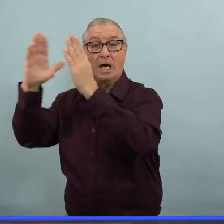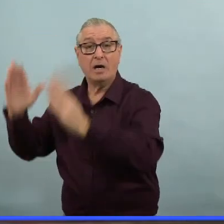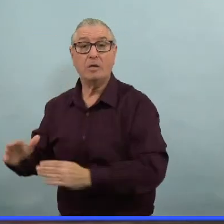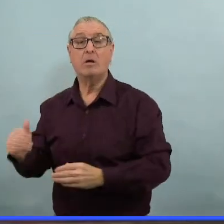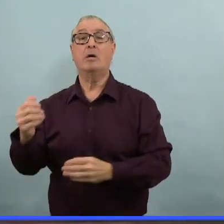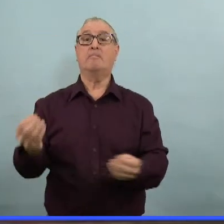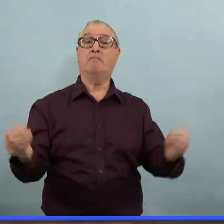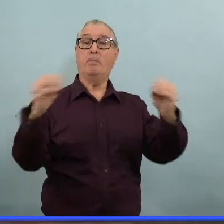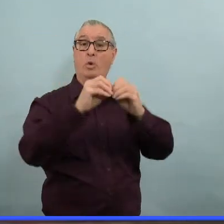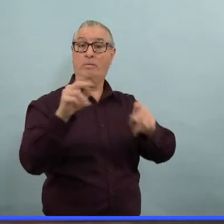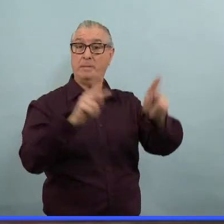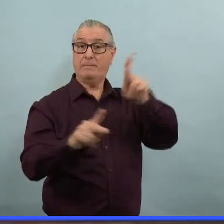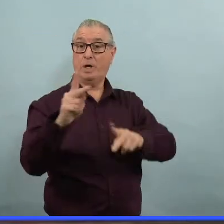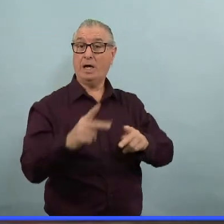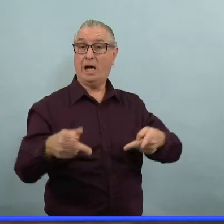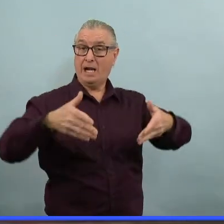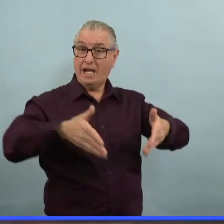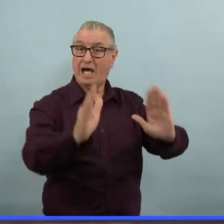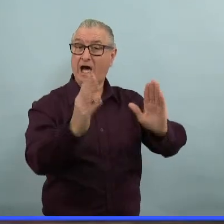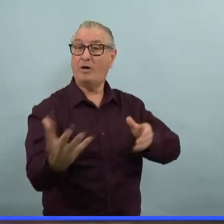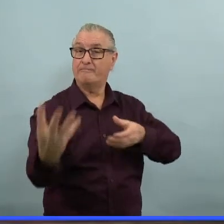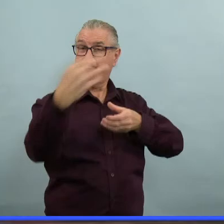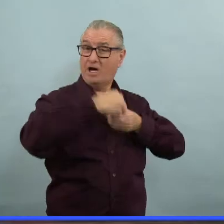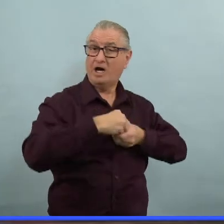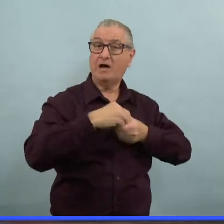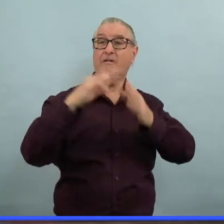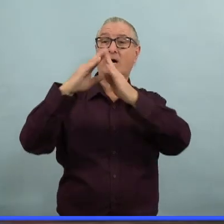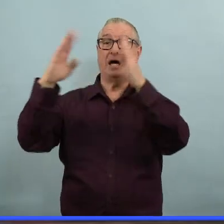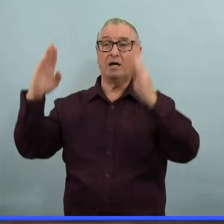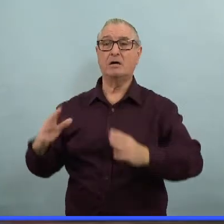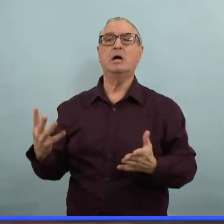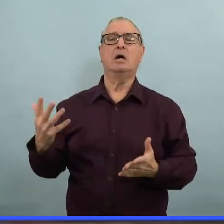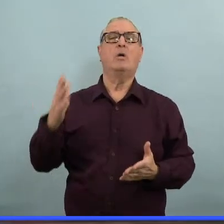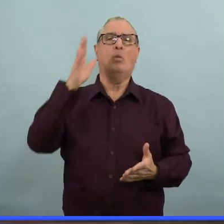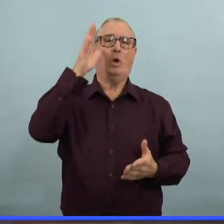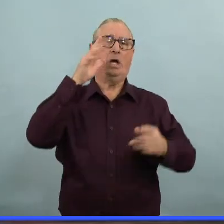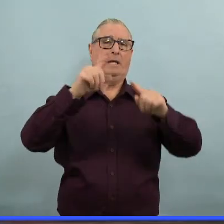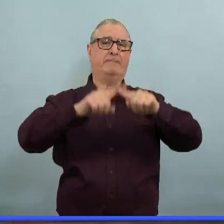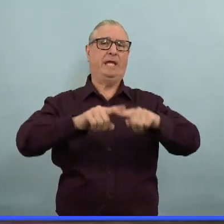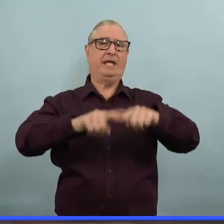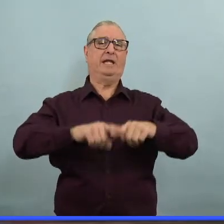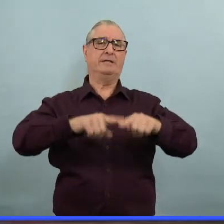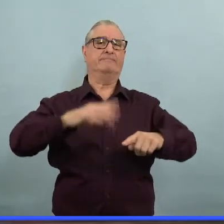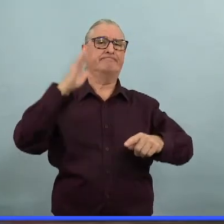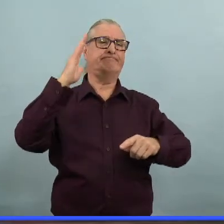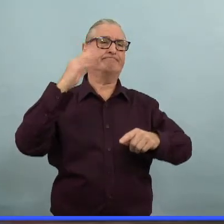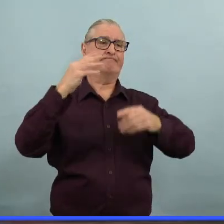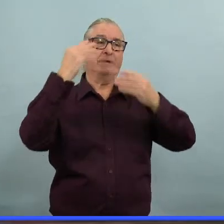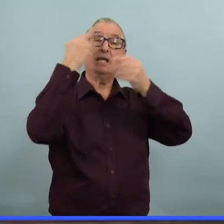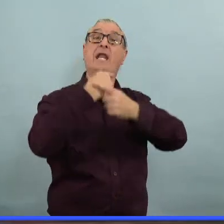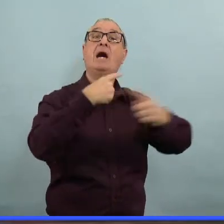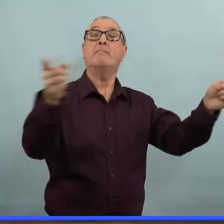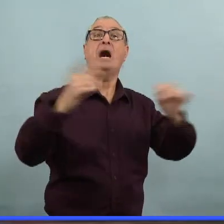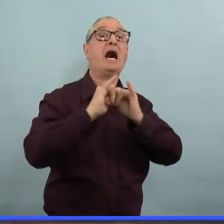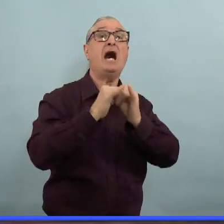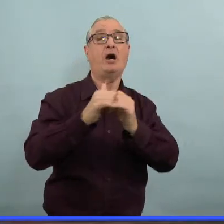based on vaccine status adjusting capacity limits at many public places so we're going